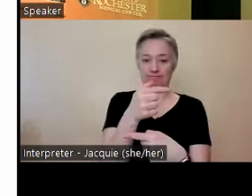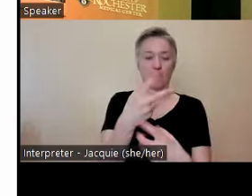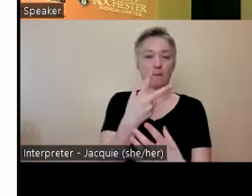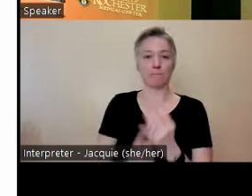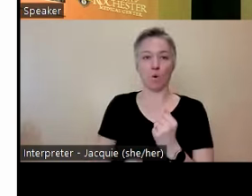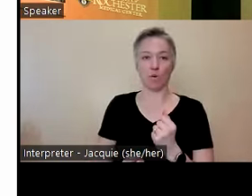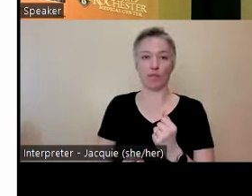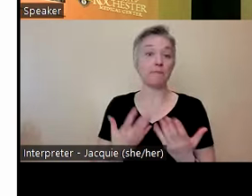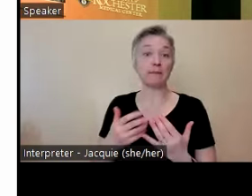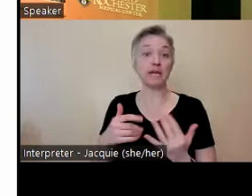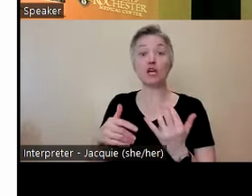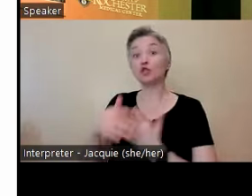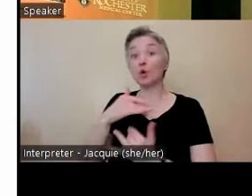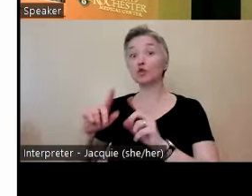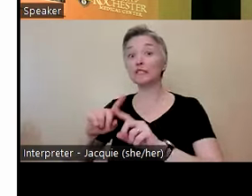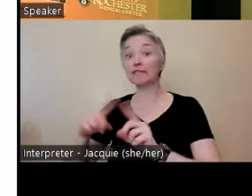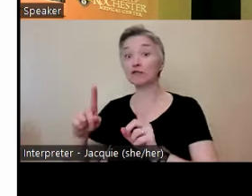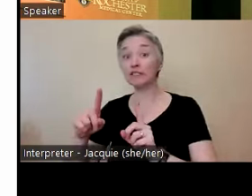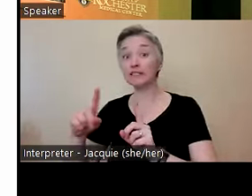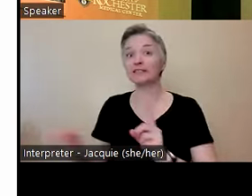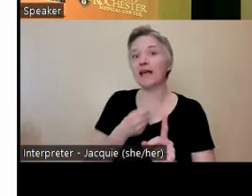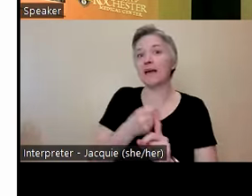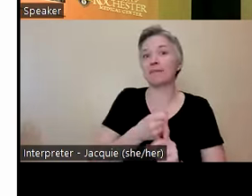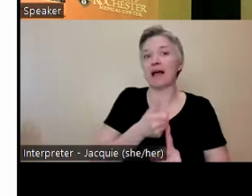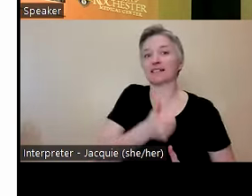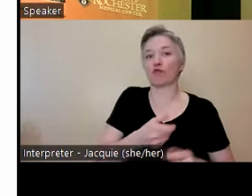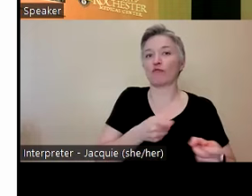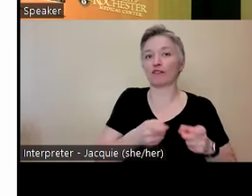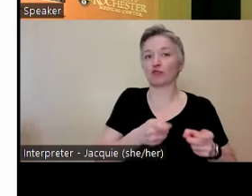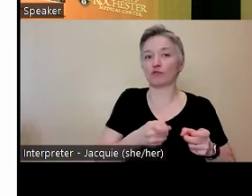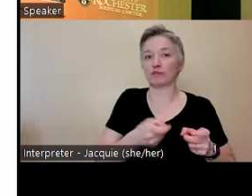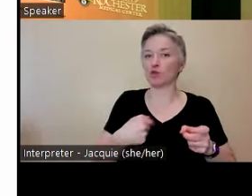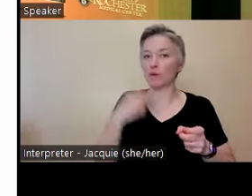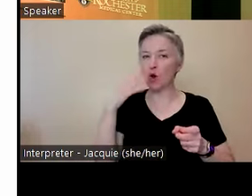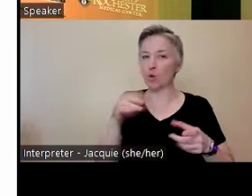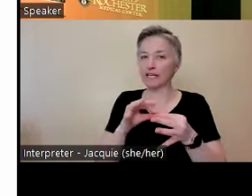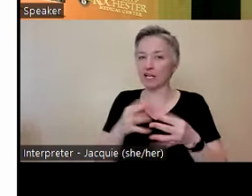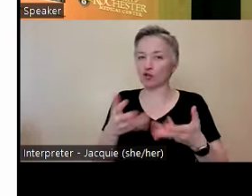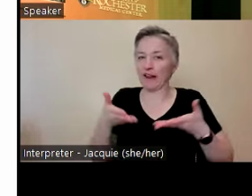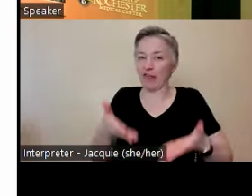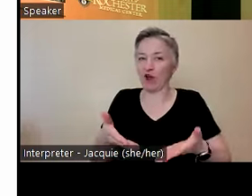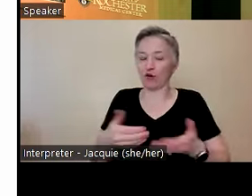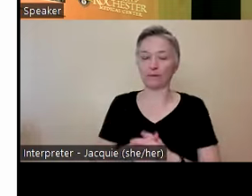are impacting self-regulation we know there's a connection there I also recently submitted an